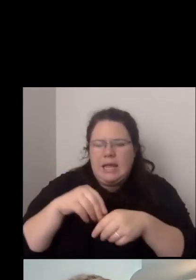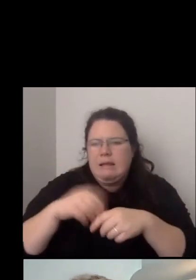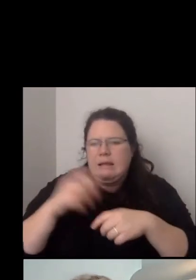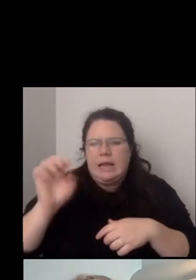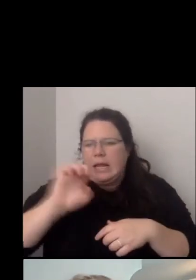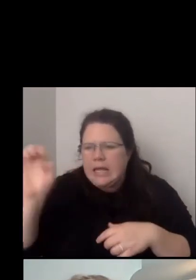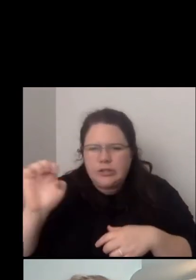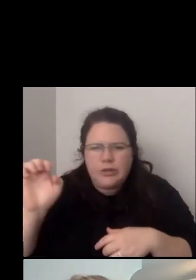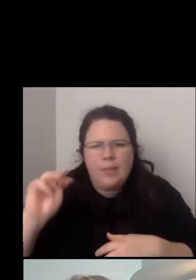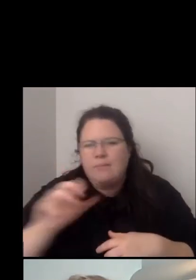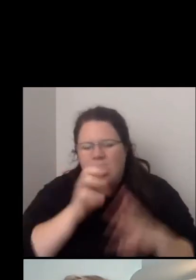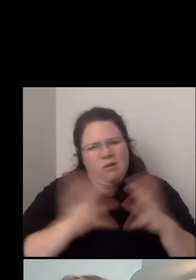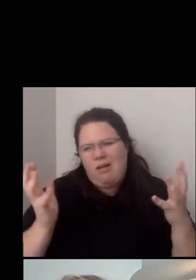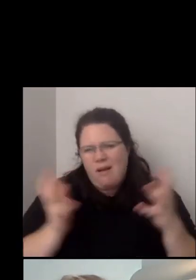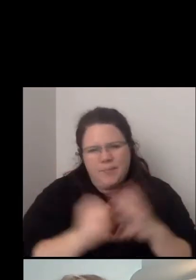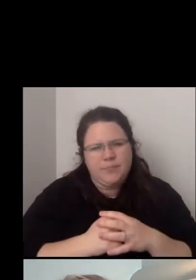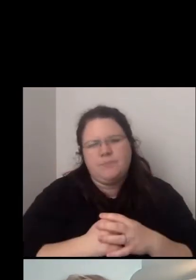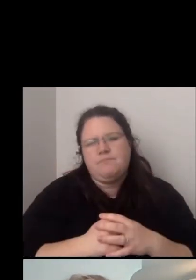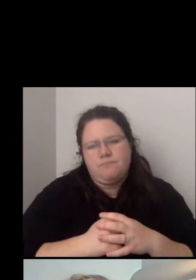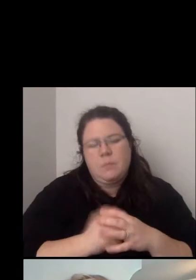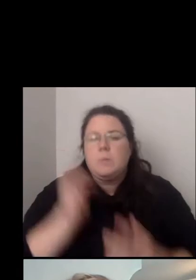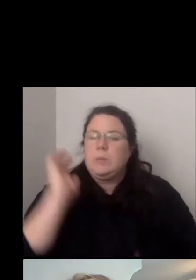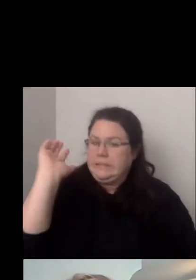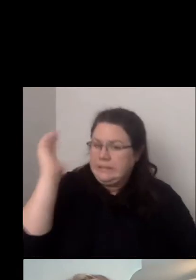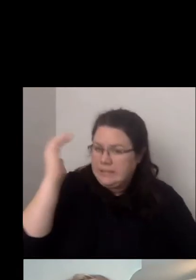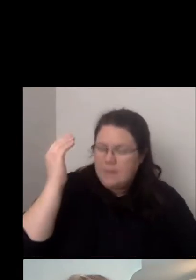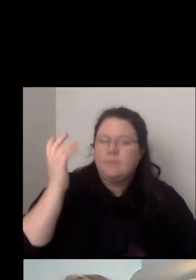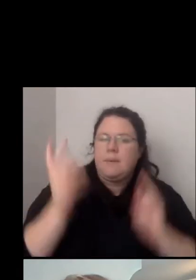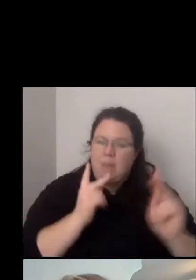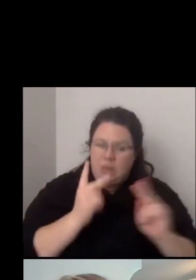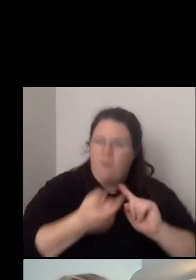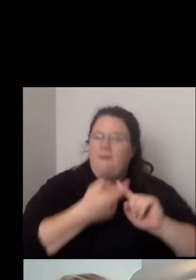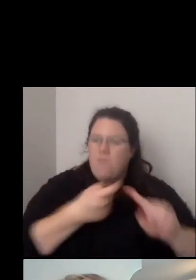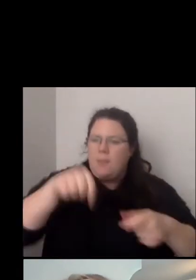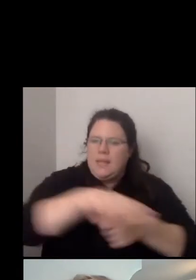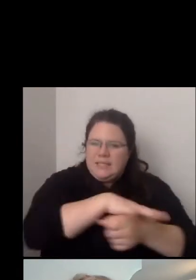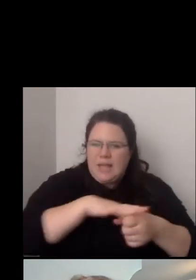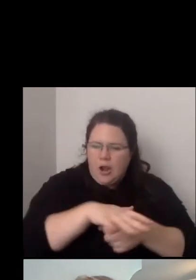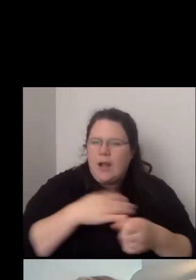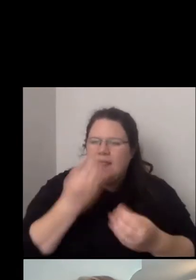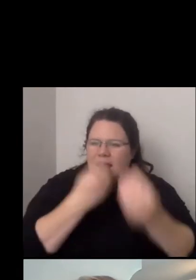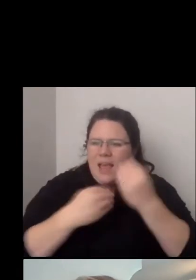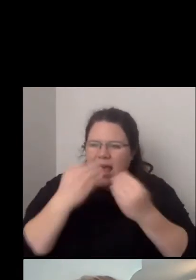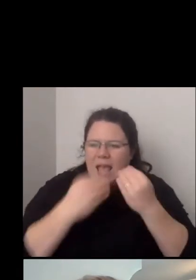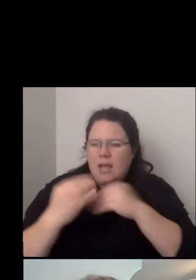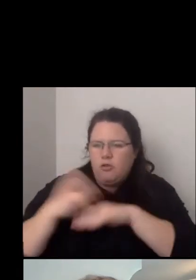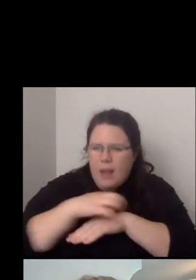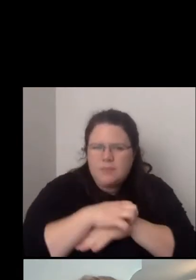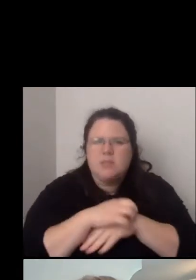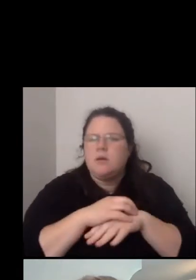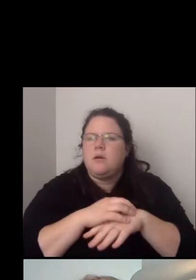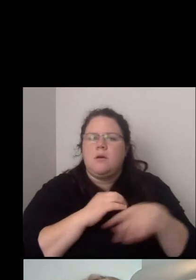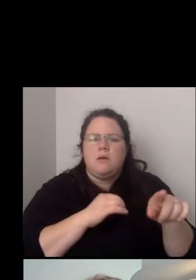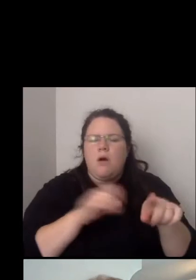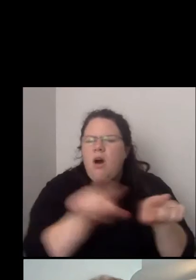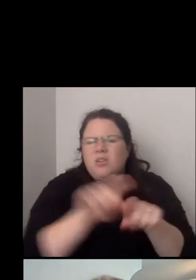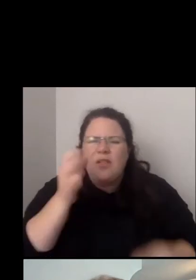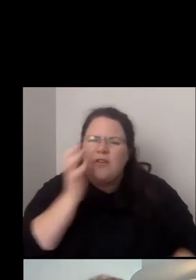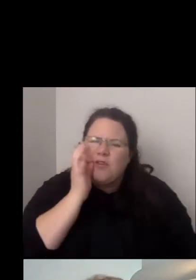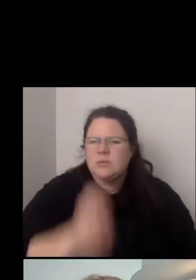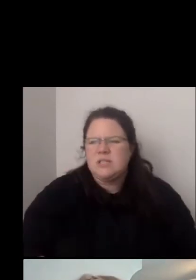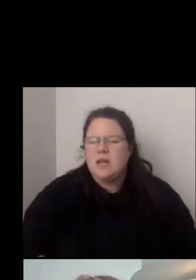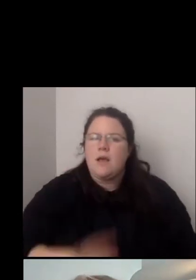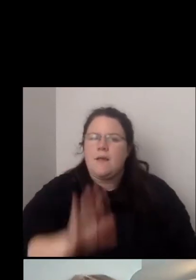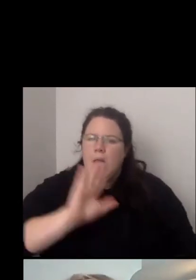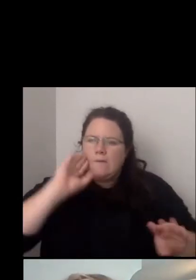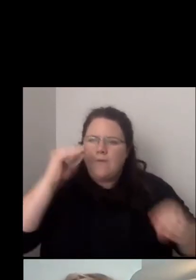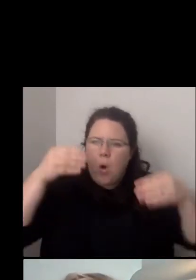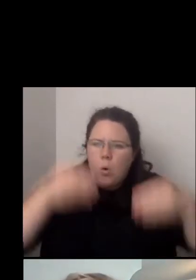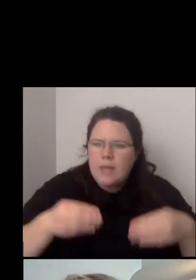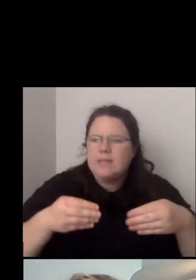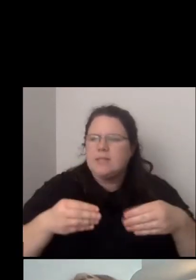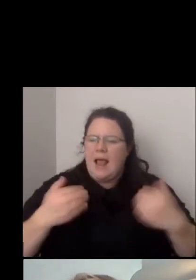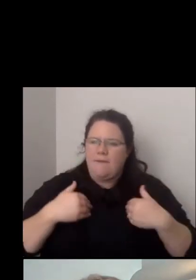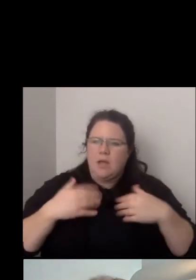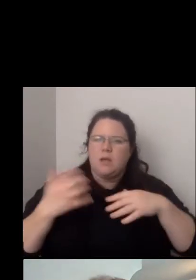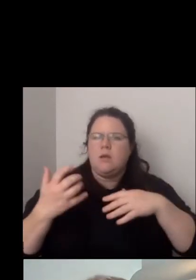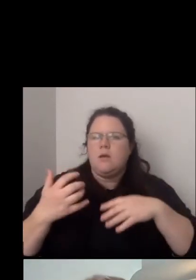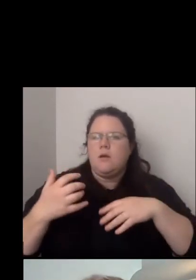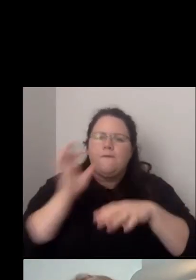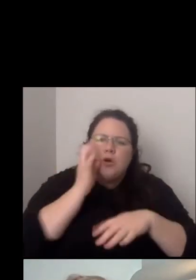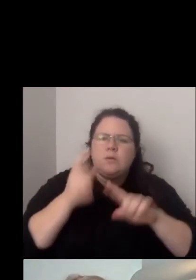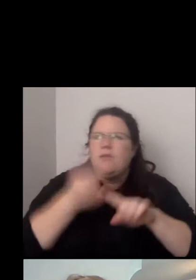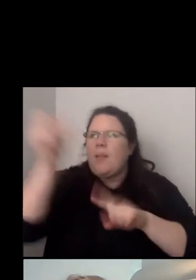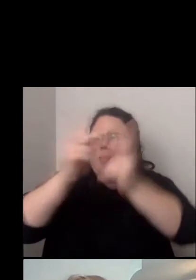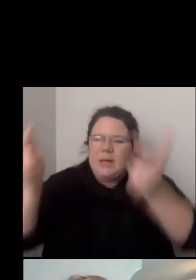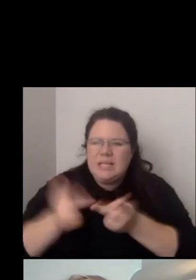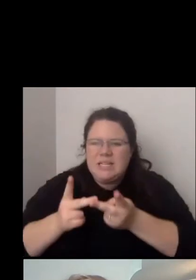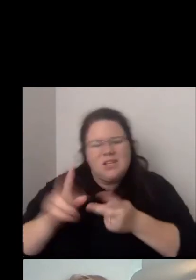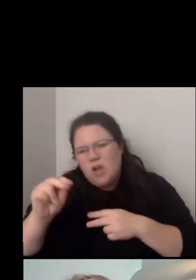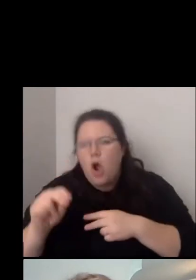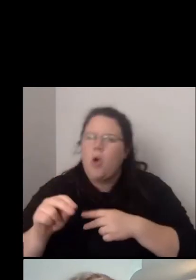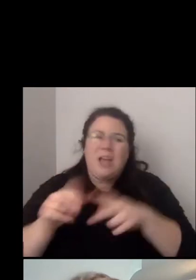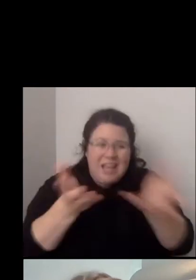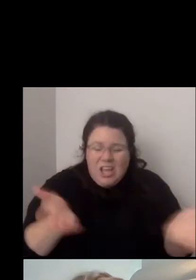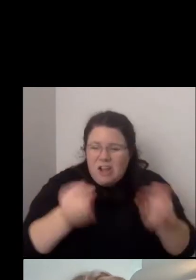It appears as though Indigenous people were eating wild grapes along with other fruits. They weren't interested in domesticating fruits. There were plenty of wild fruits around to go around for everyone to eat.